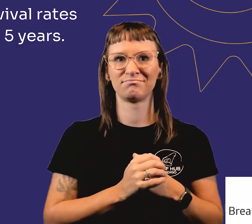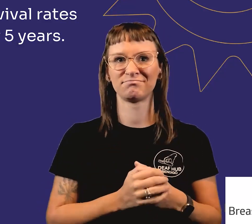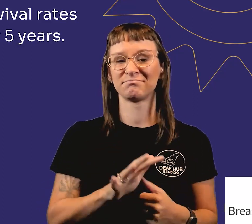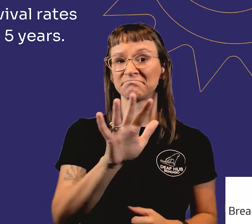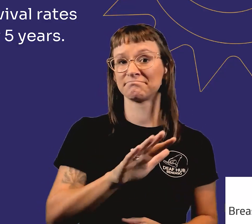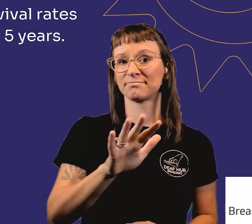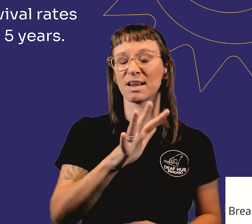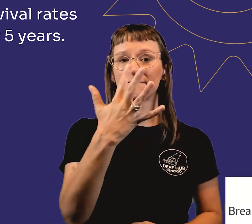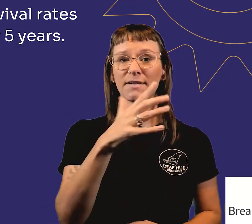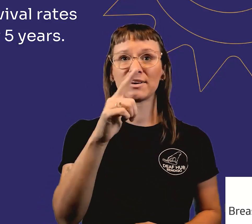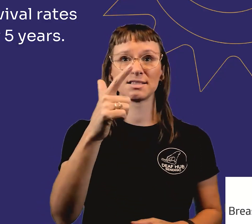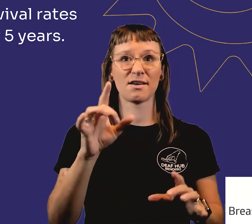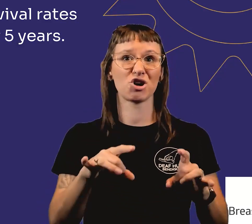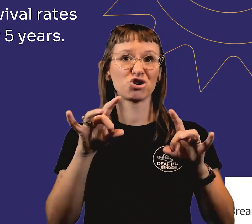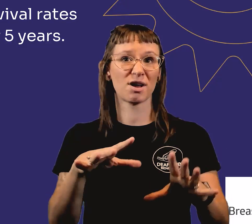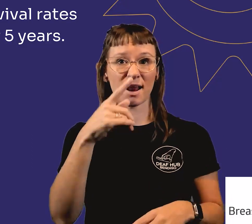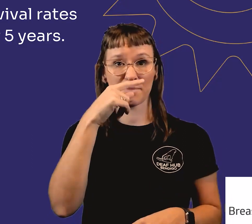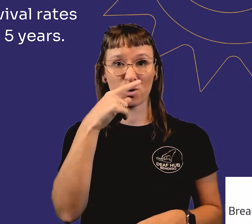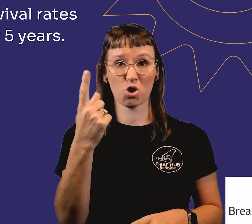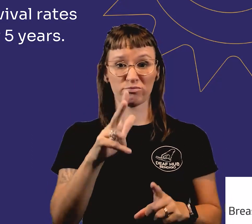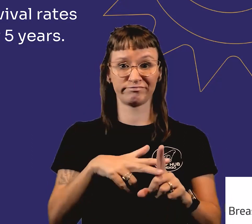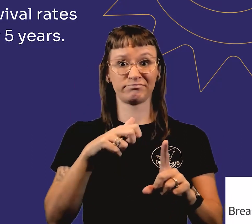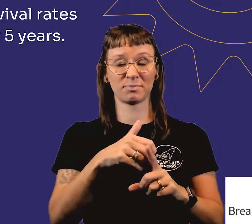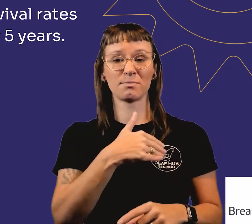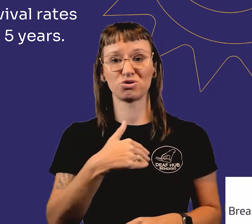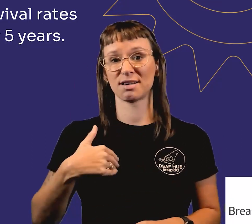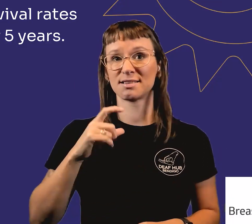Approximately 57 Australians are diagnosed each and every day.